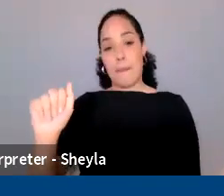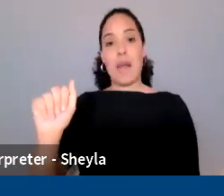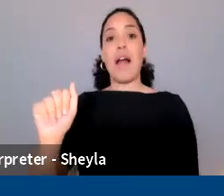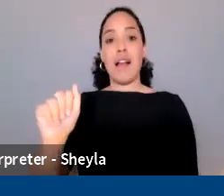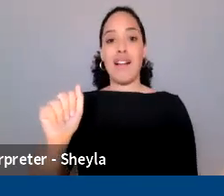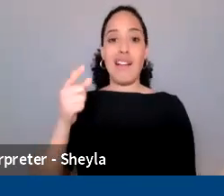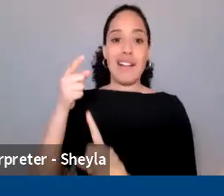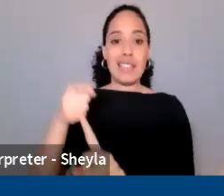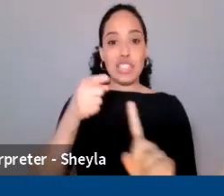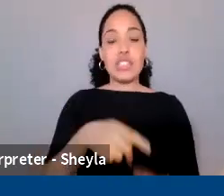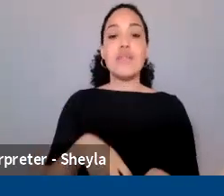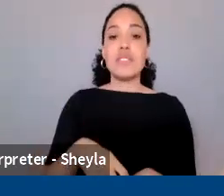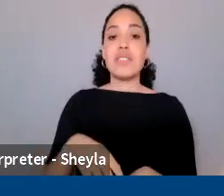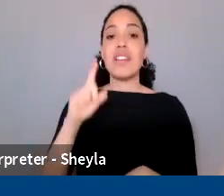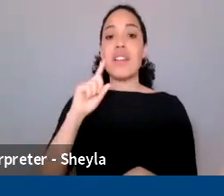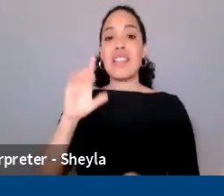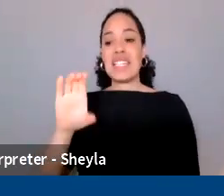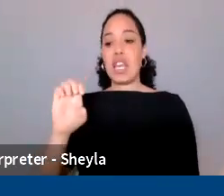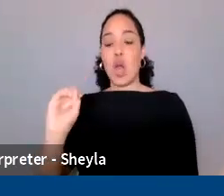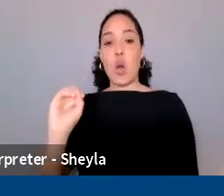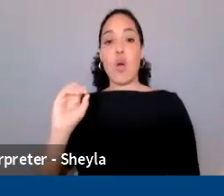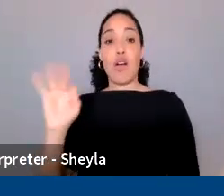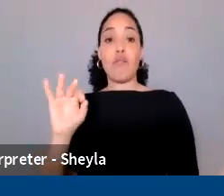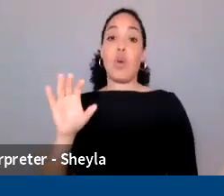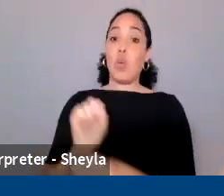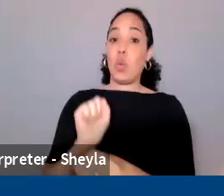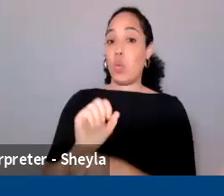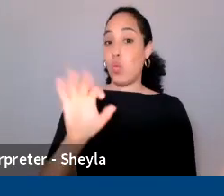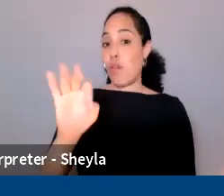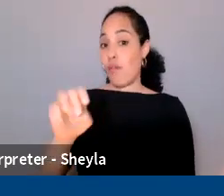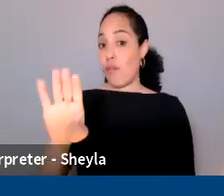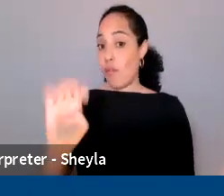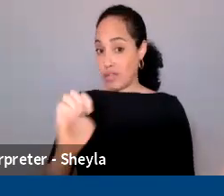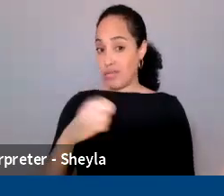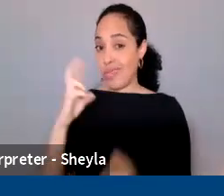of Earth Force I hope you enjoy the webinar and now I will turn it over to Reagan Cloudman thank